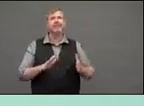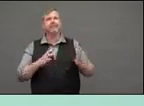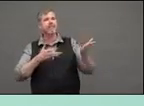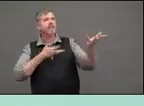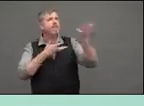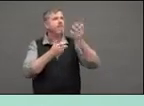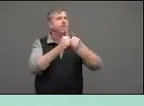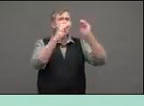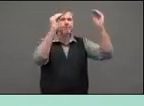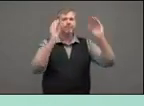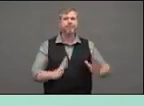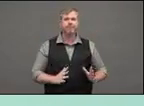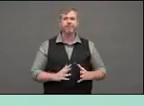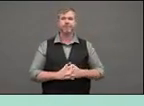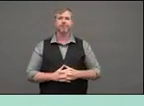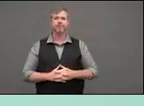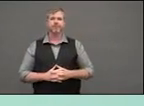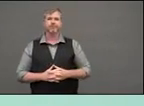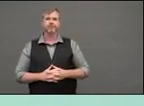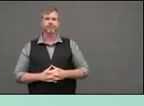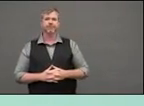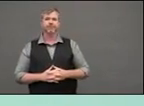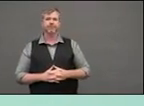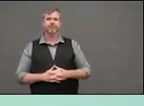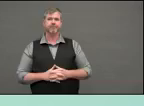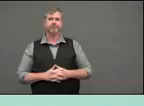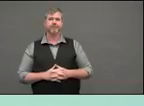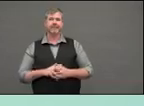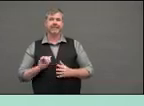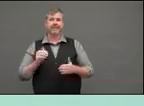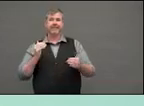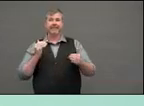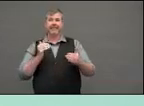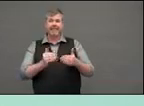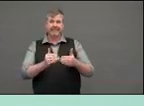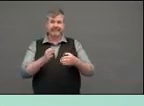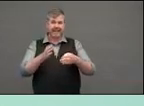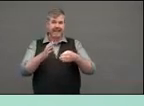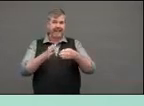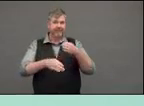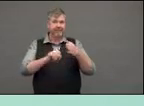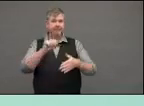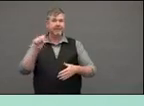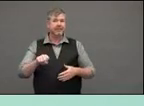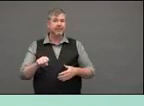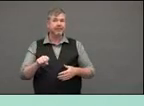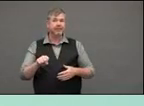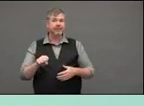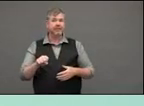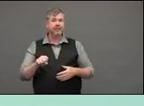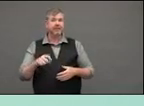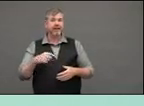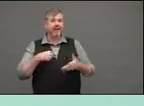end of the semester um i i was interacting with some of my former professors and you know it was